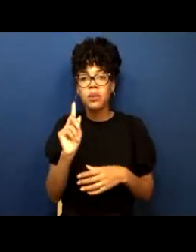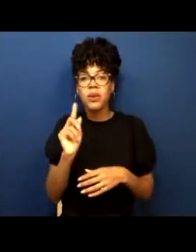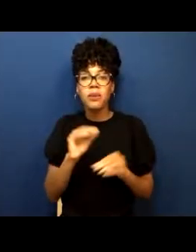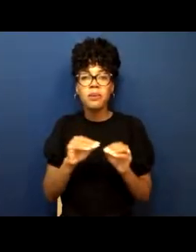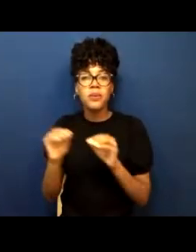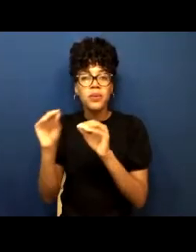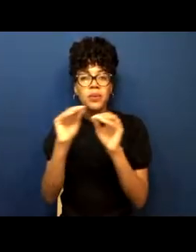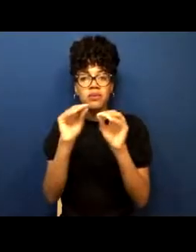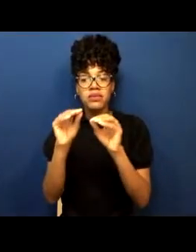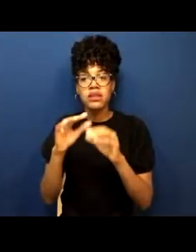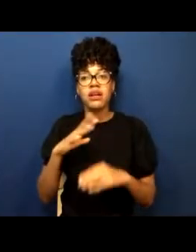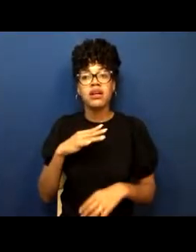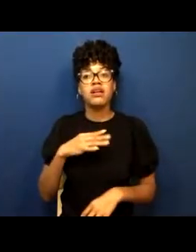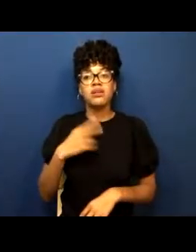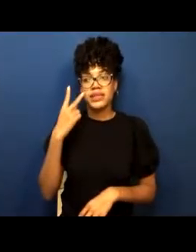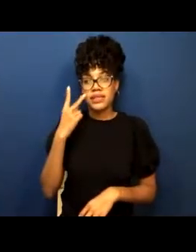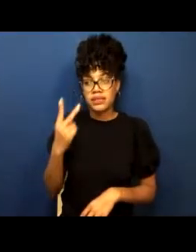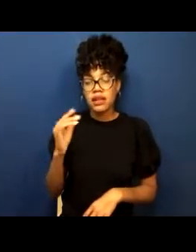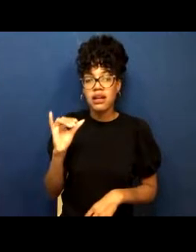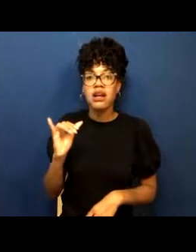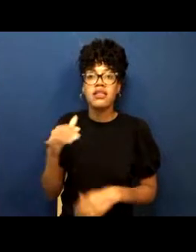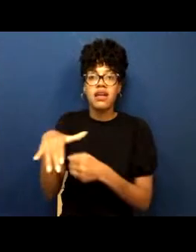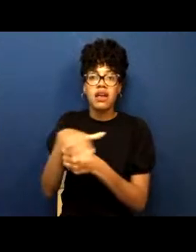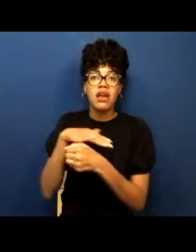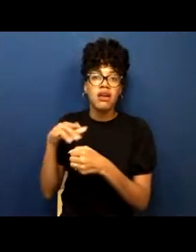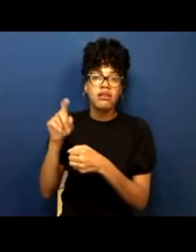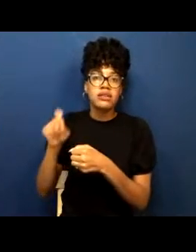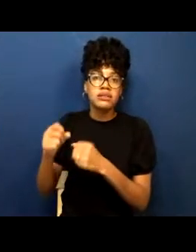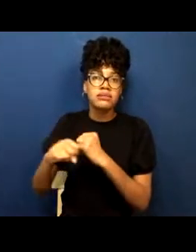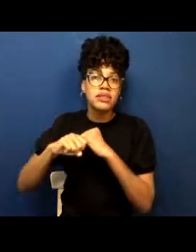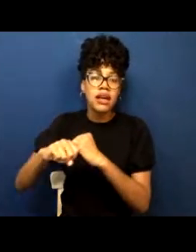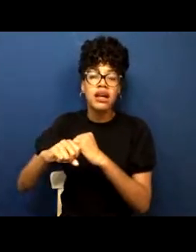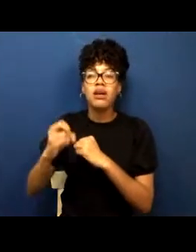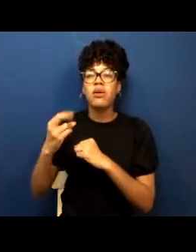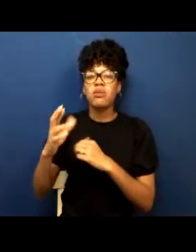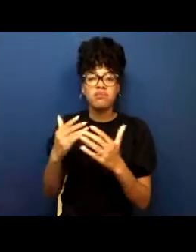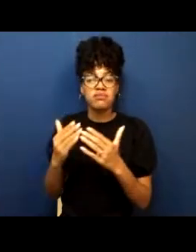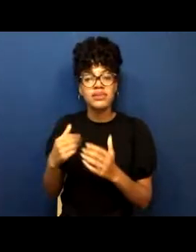to best help these animals. Seabirds and all ocean predators and all ocean life